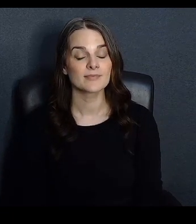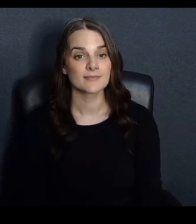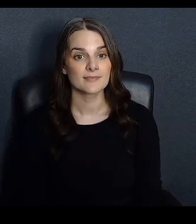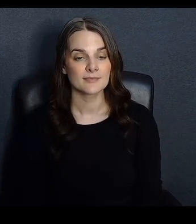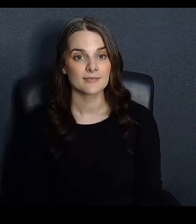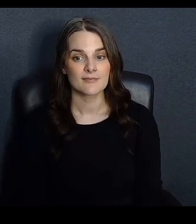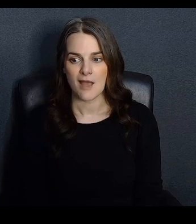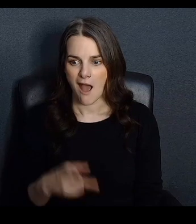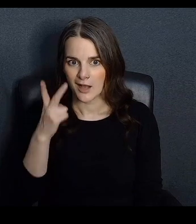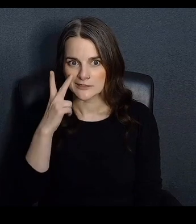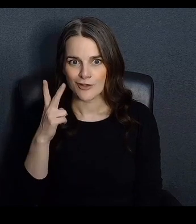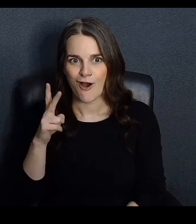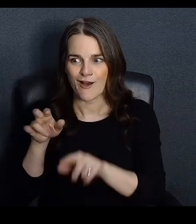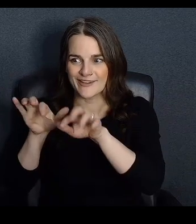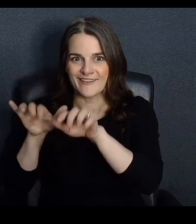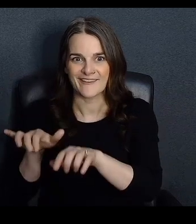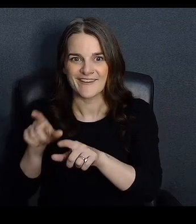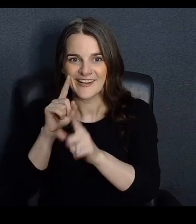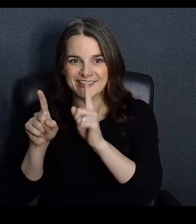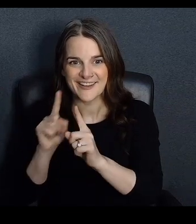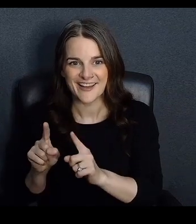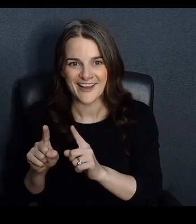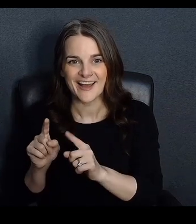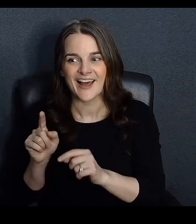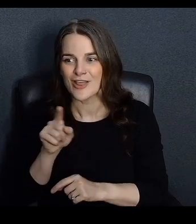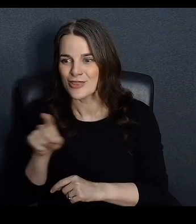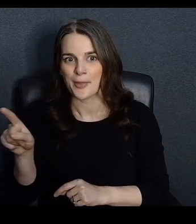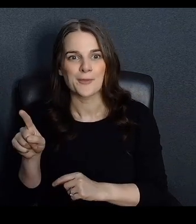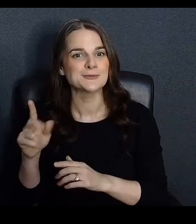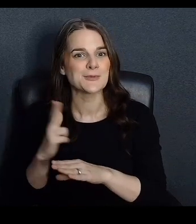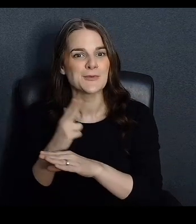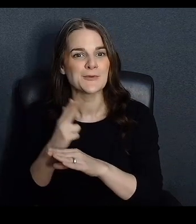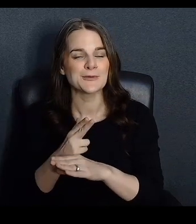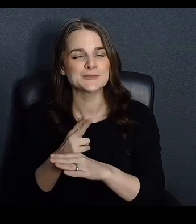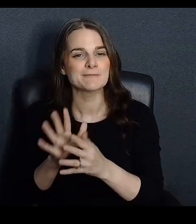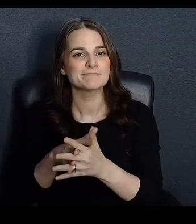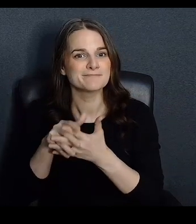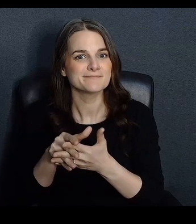I did see a couple people say that they use some of those built-in tools during their daily life.